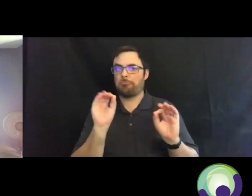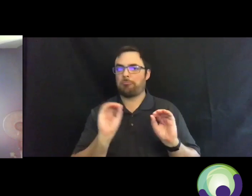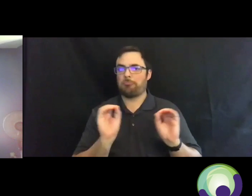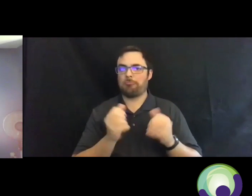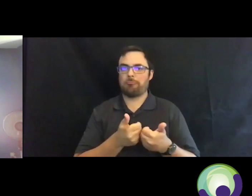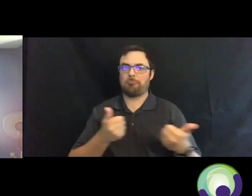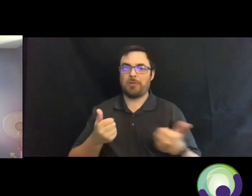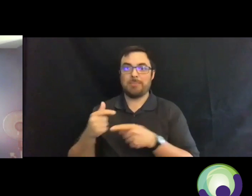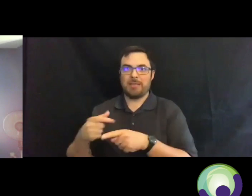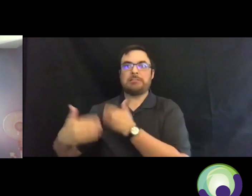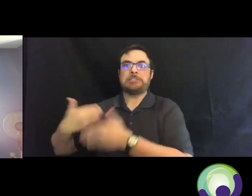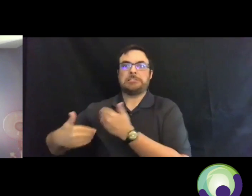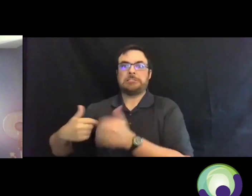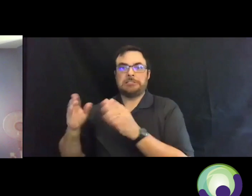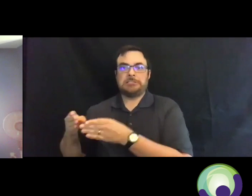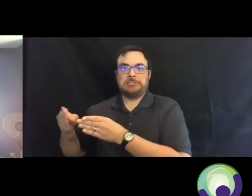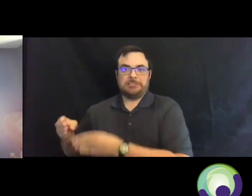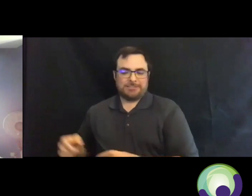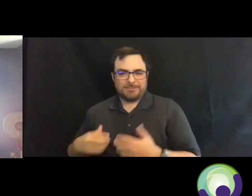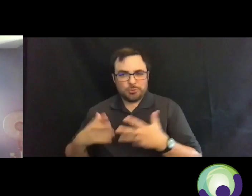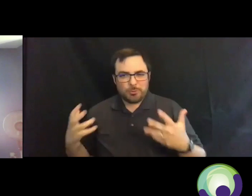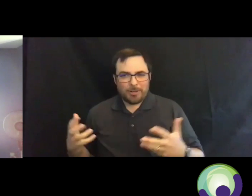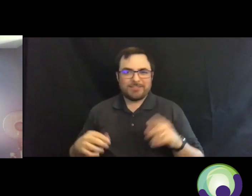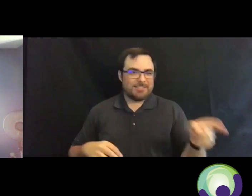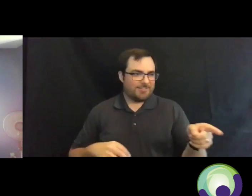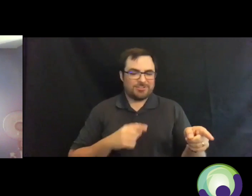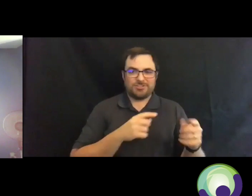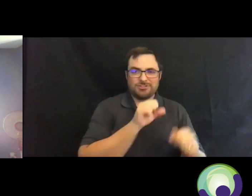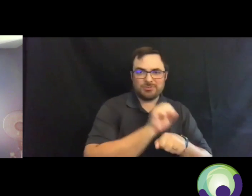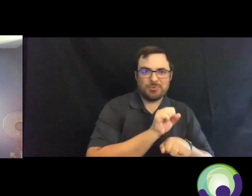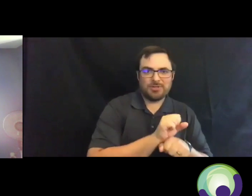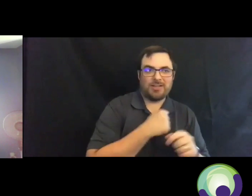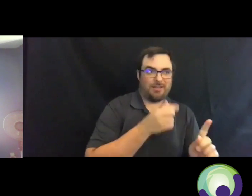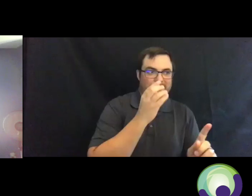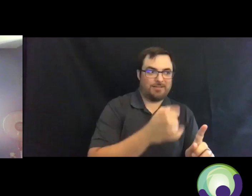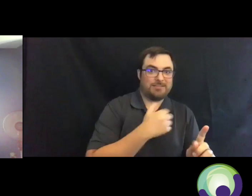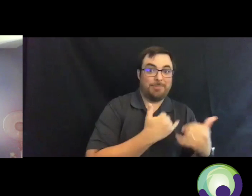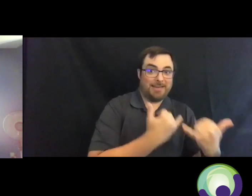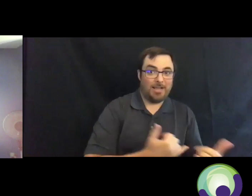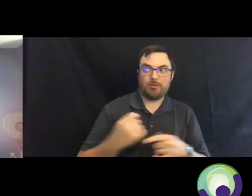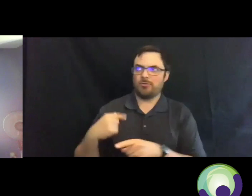If you're... if she's working on a concept that you're gonna work on in two months um right now and you're working on